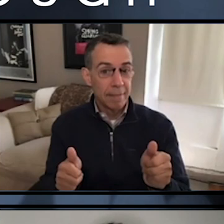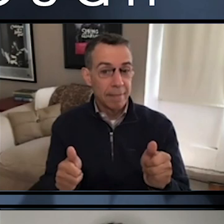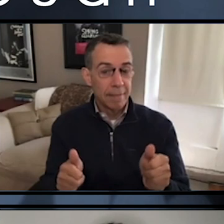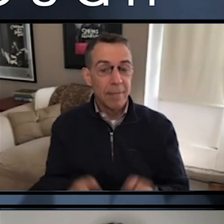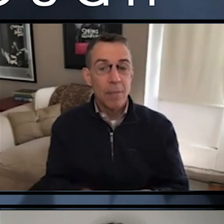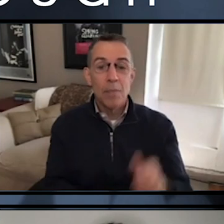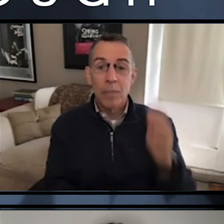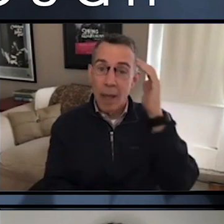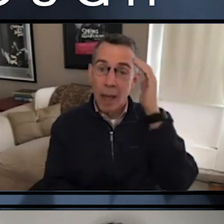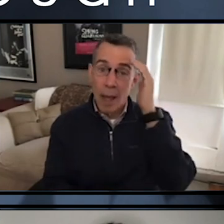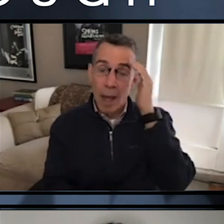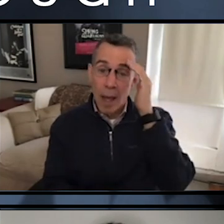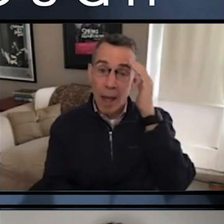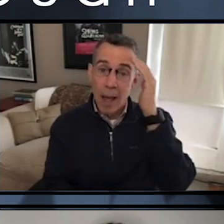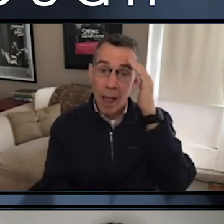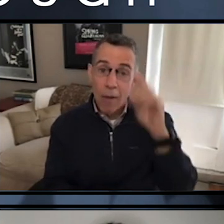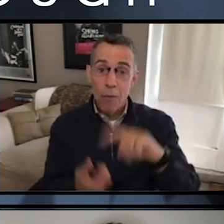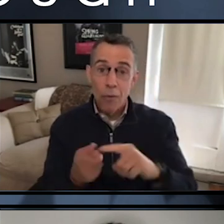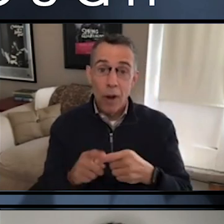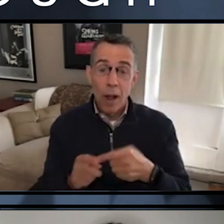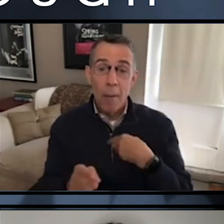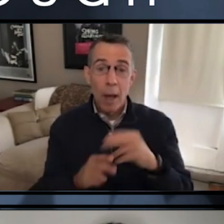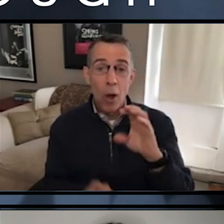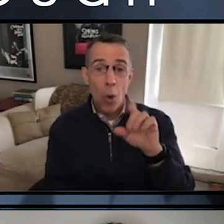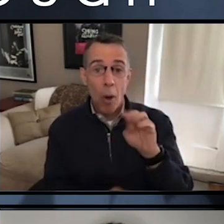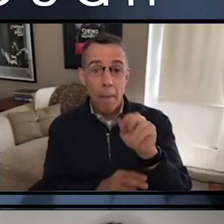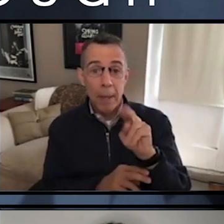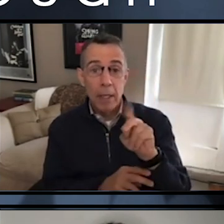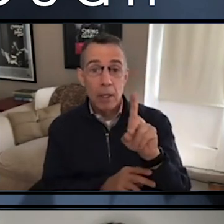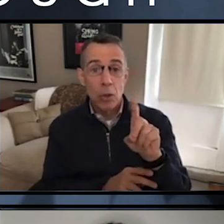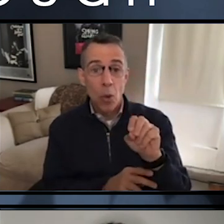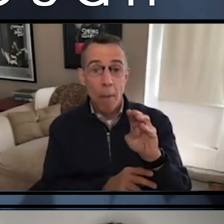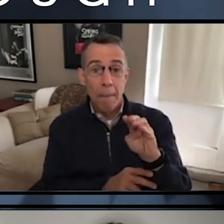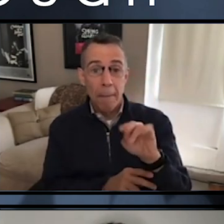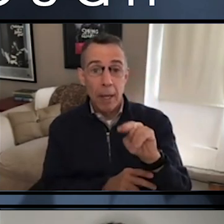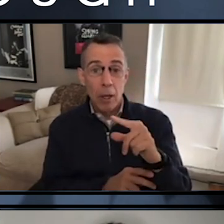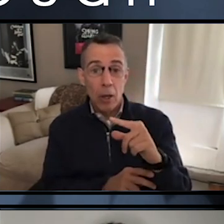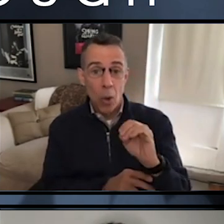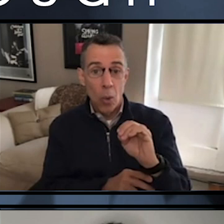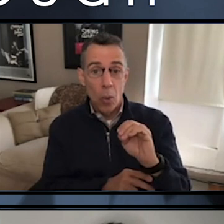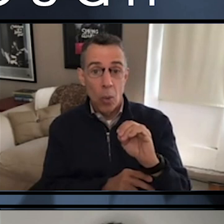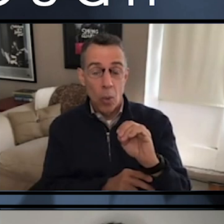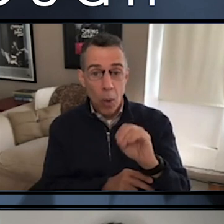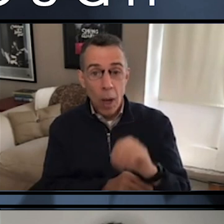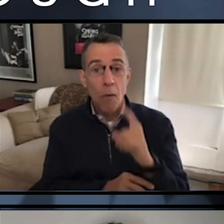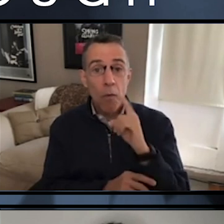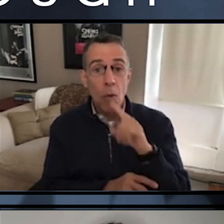Colman:Hello friends. My name is Colman Domingo. And for those who need